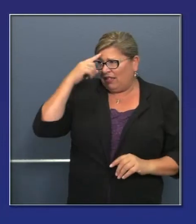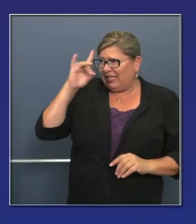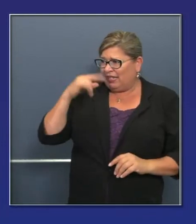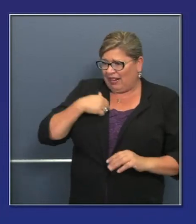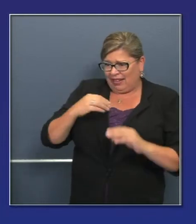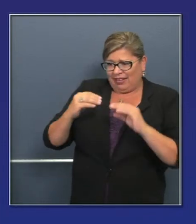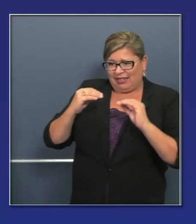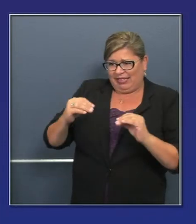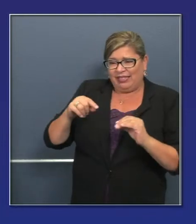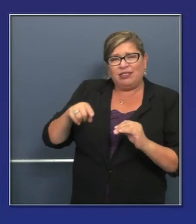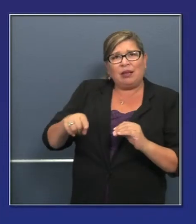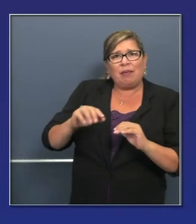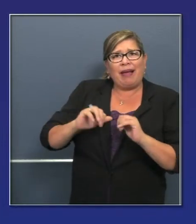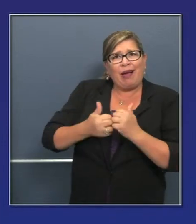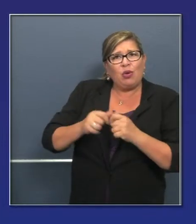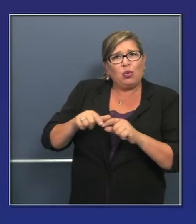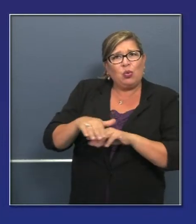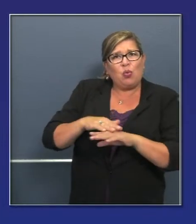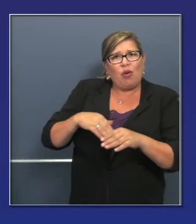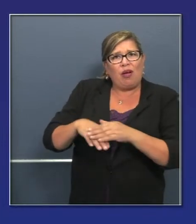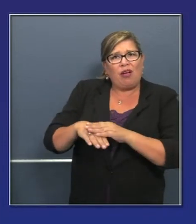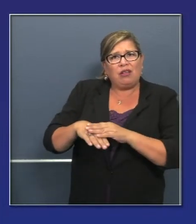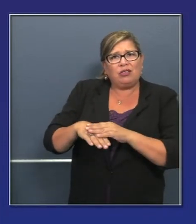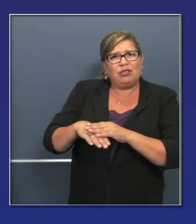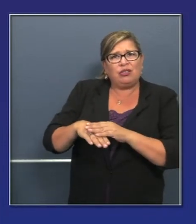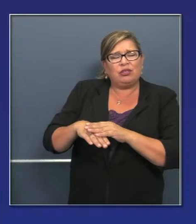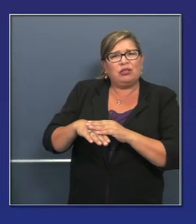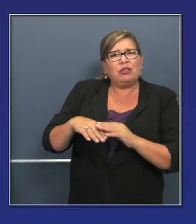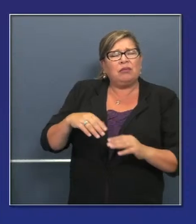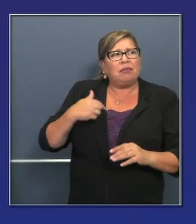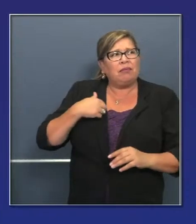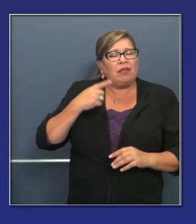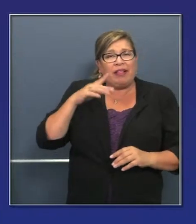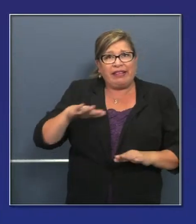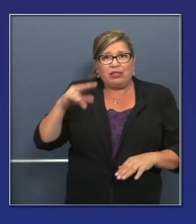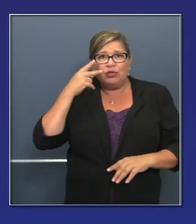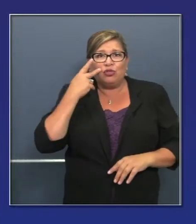hands they saw this and they were honor what's the orange I said that's the part of your hand